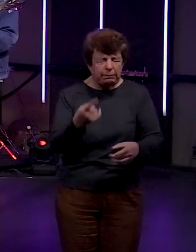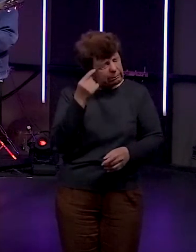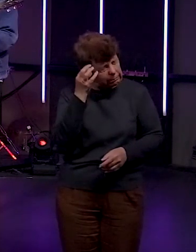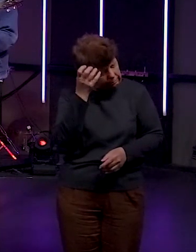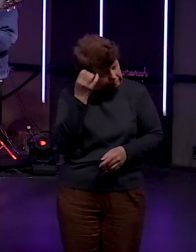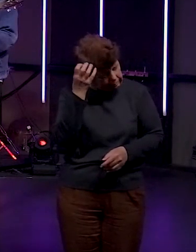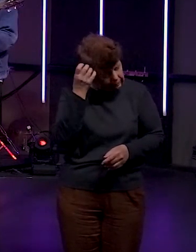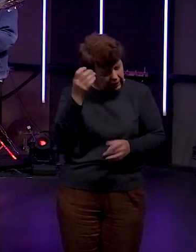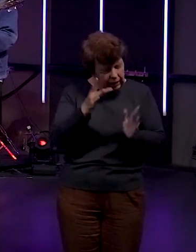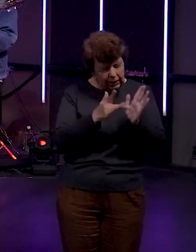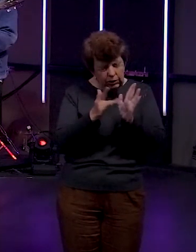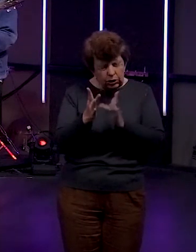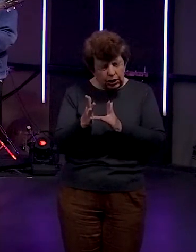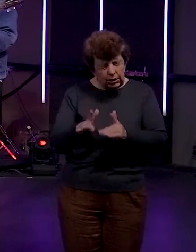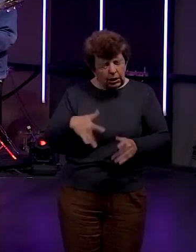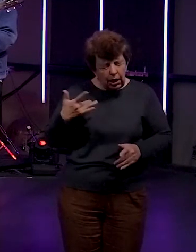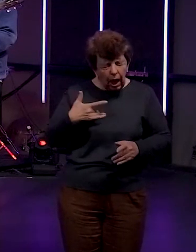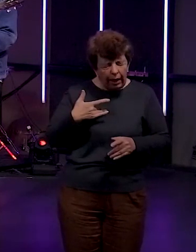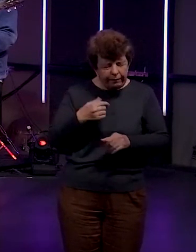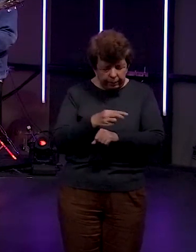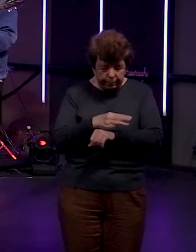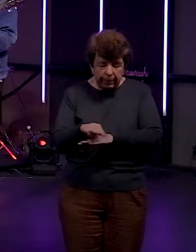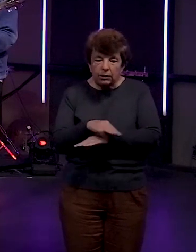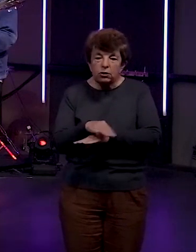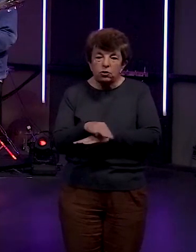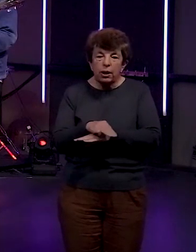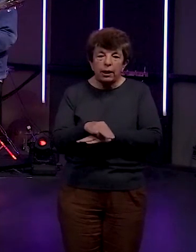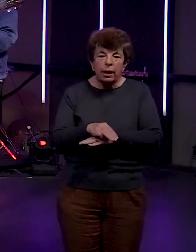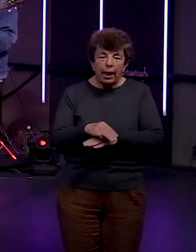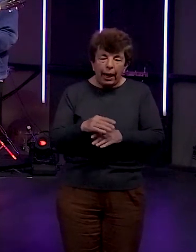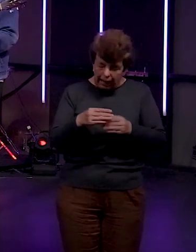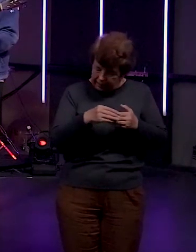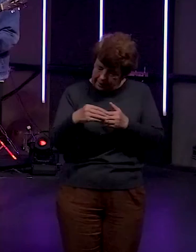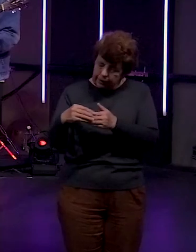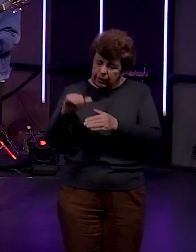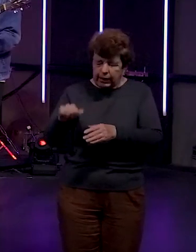Jesus life and ministry and leading up to his death and resurrection for us at